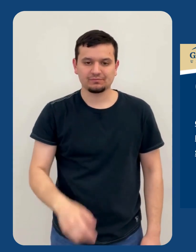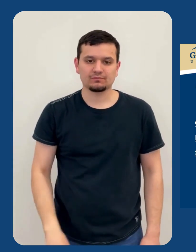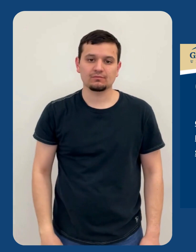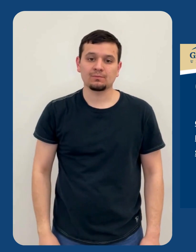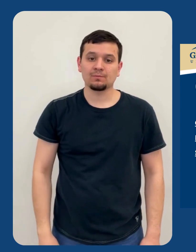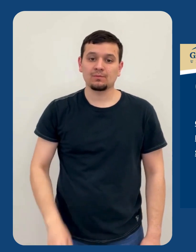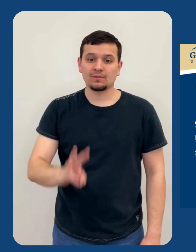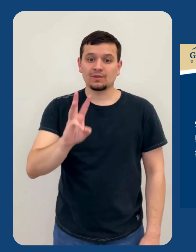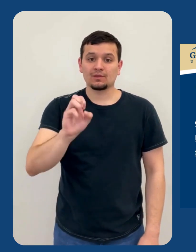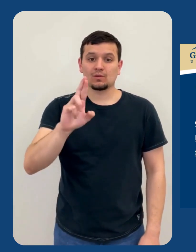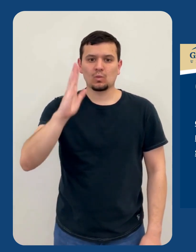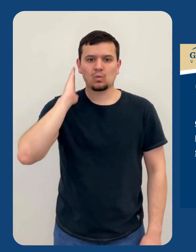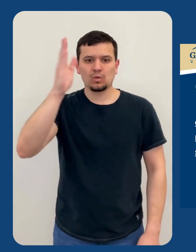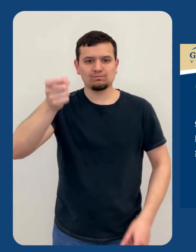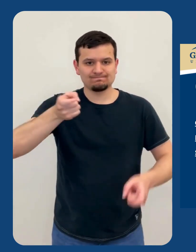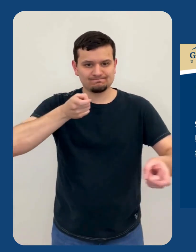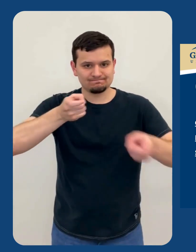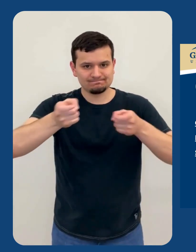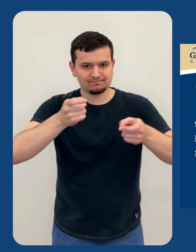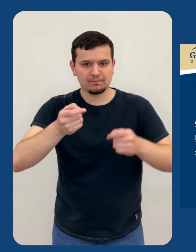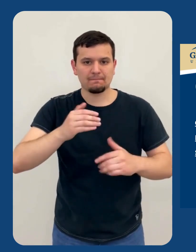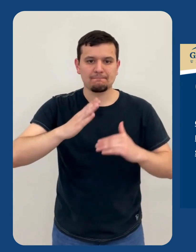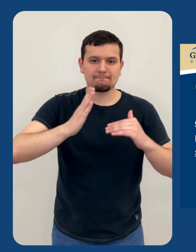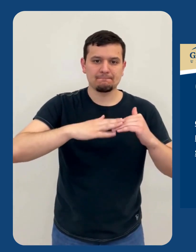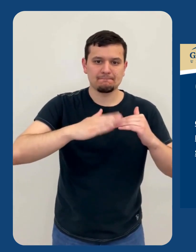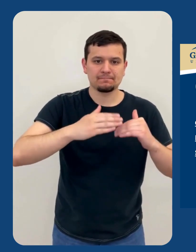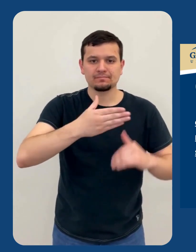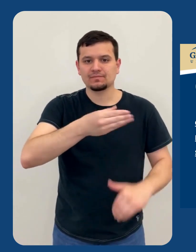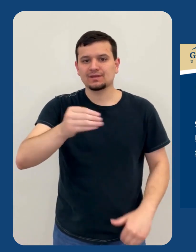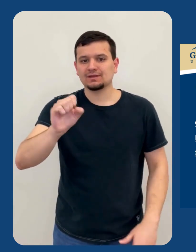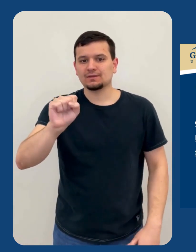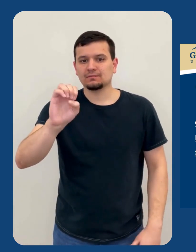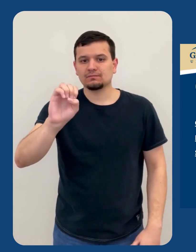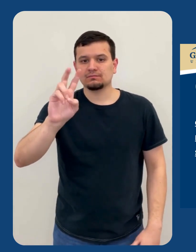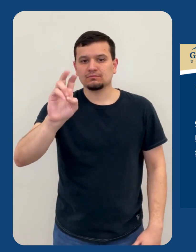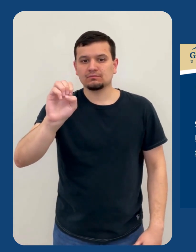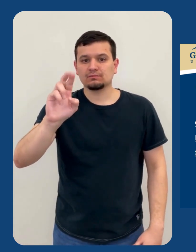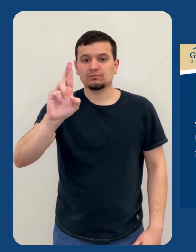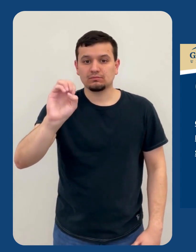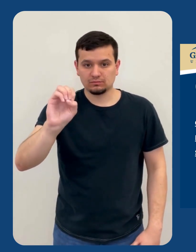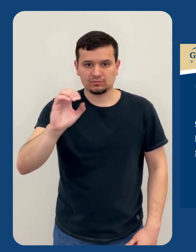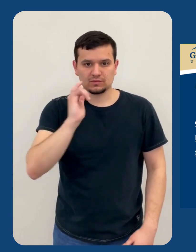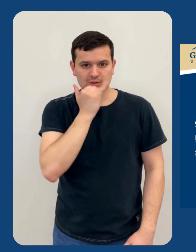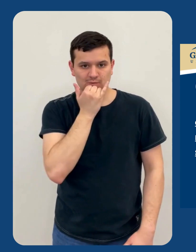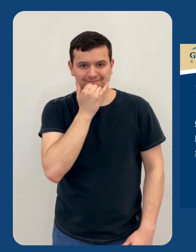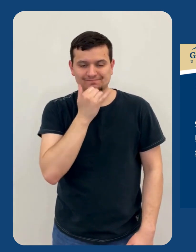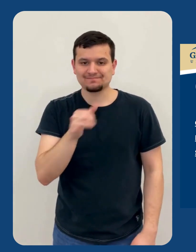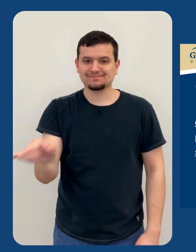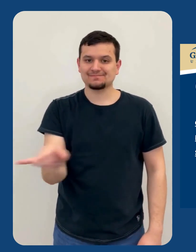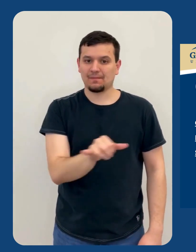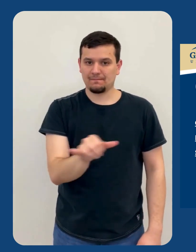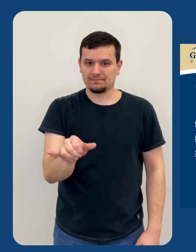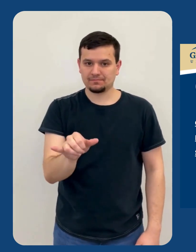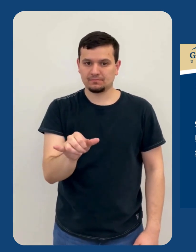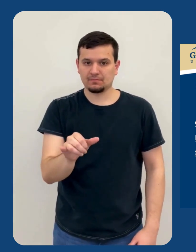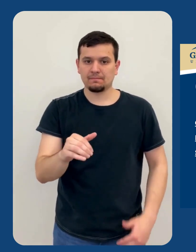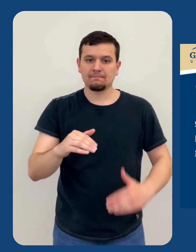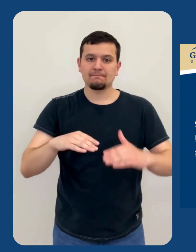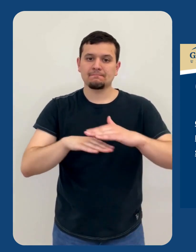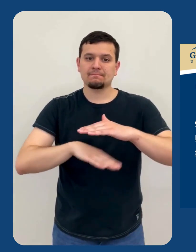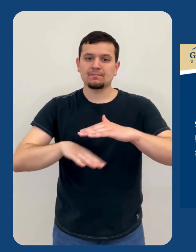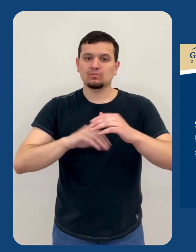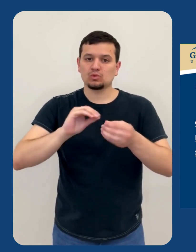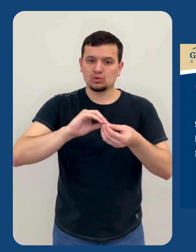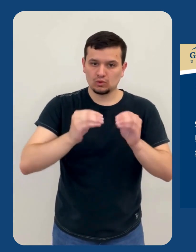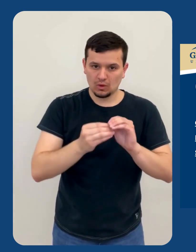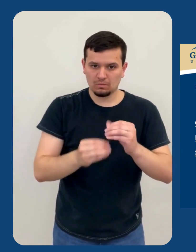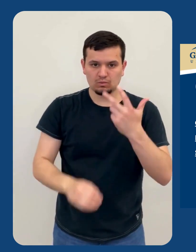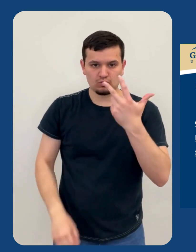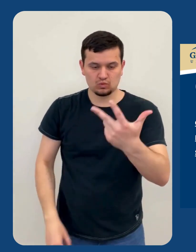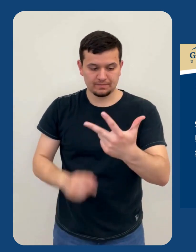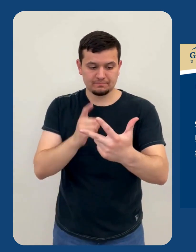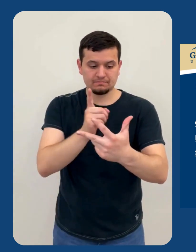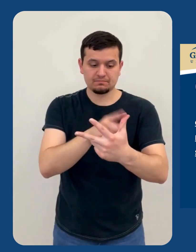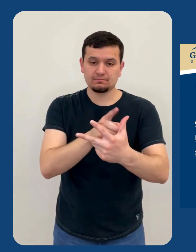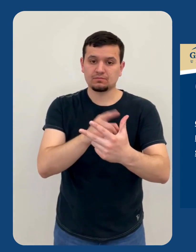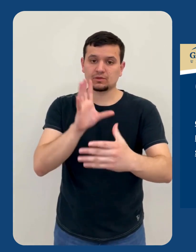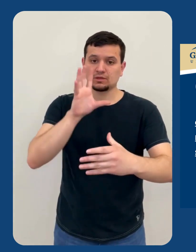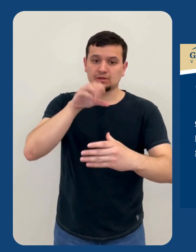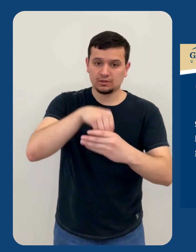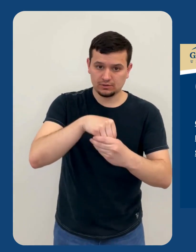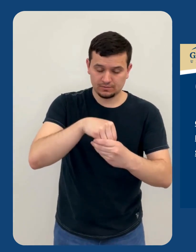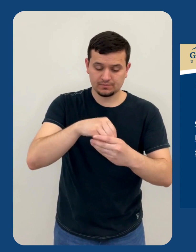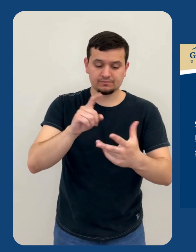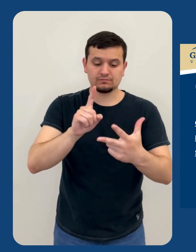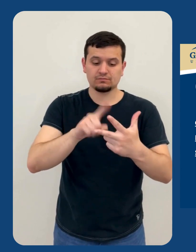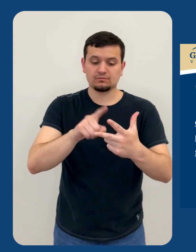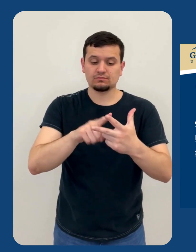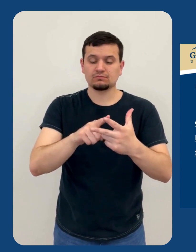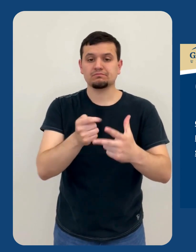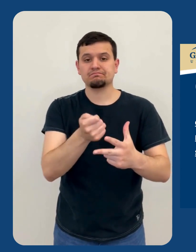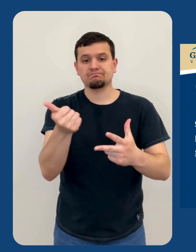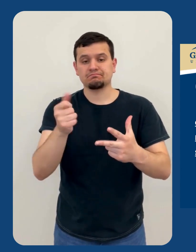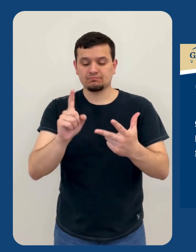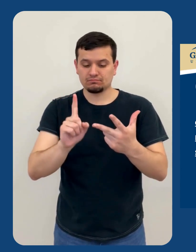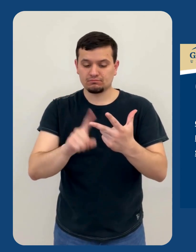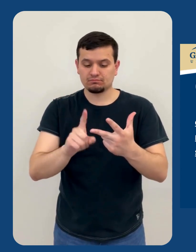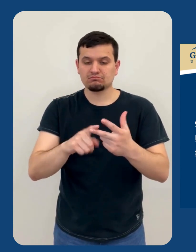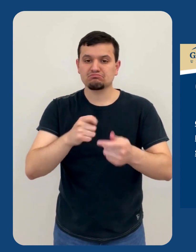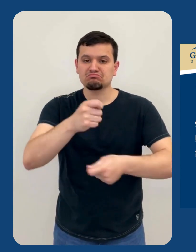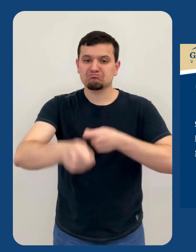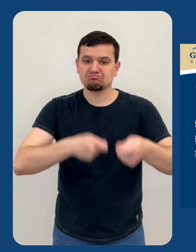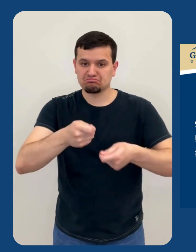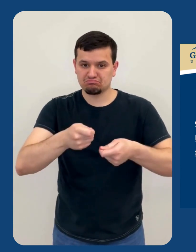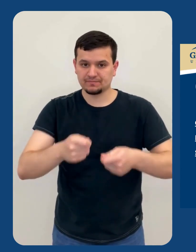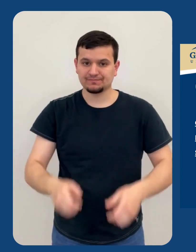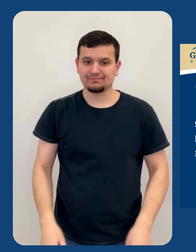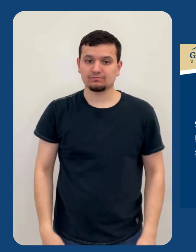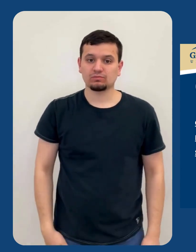WER will penalize a minor and severe error the same, based on number of insertions, deletions, and substitutions.